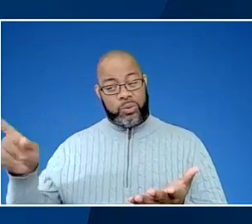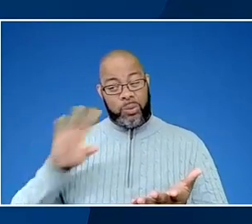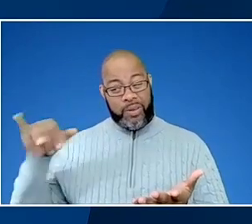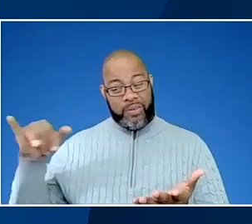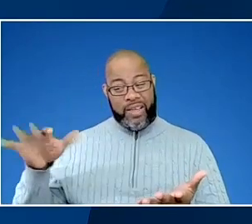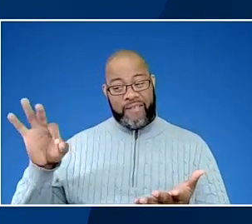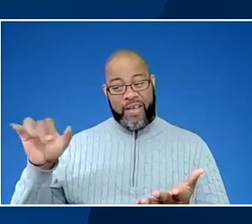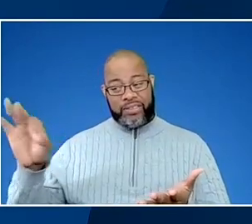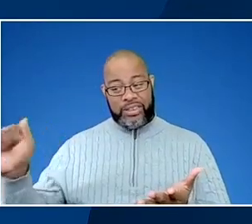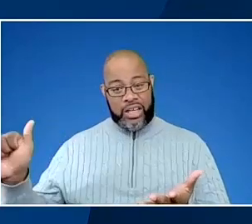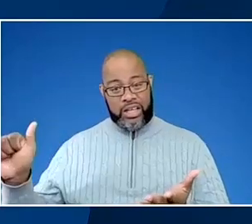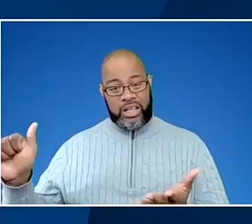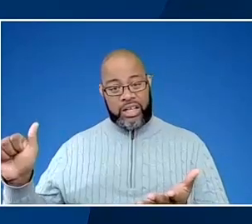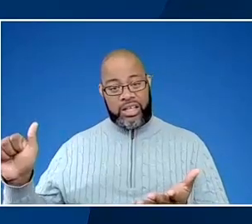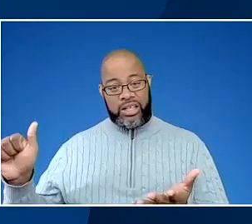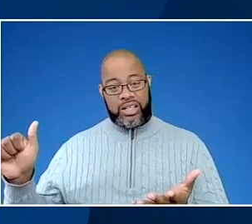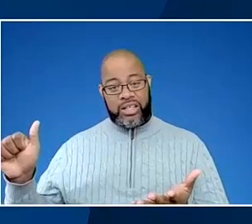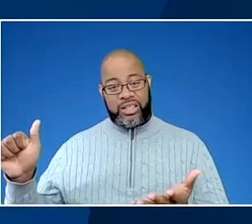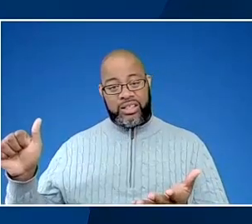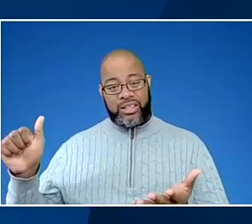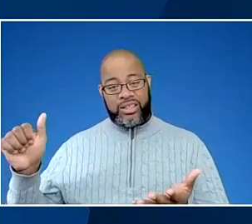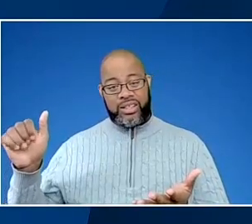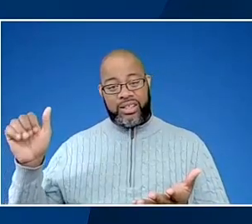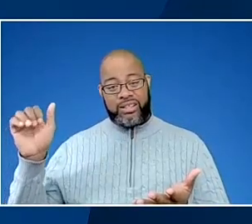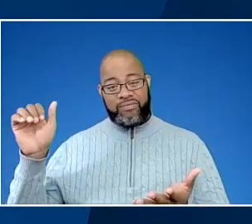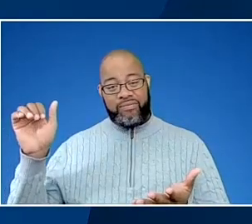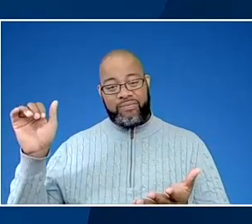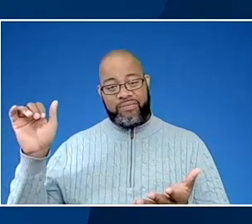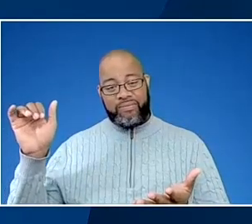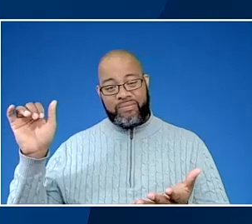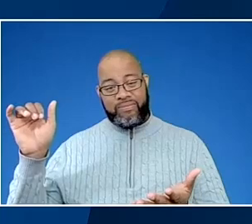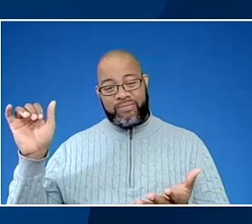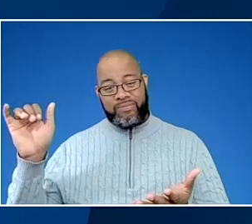that, I mean I think what Geof is referring